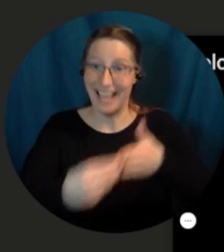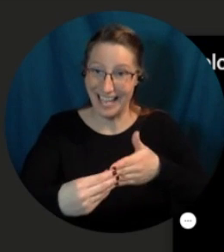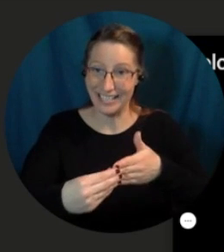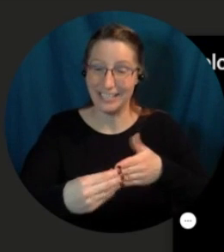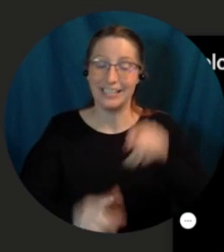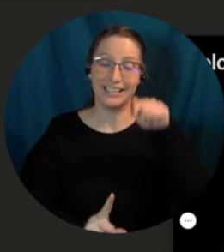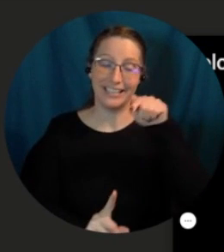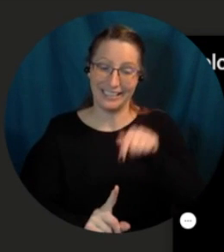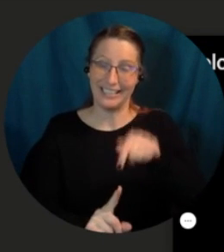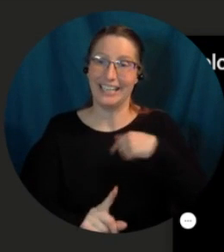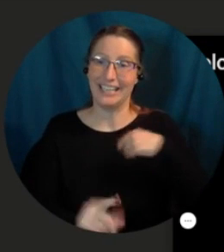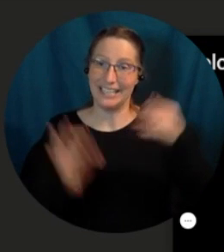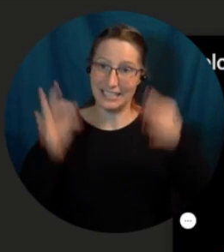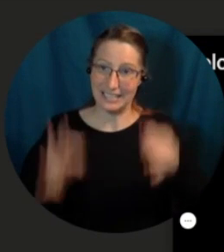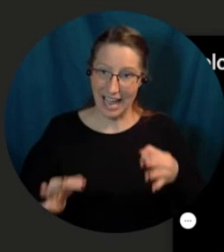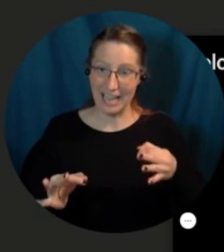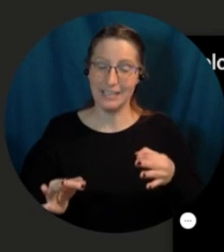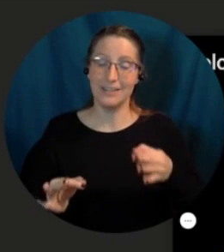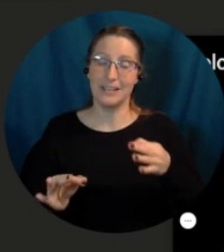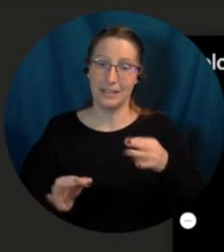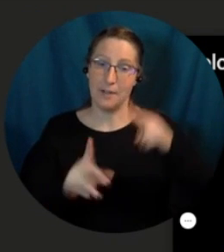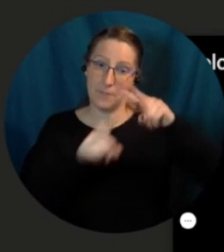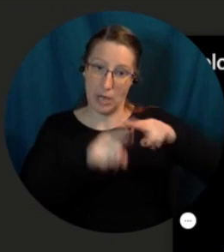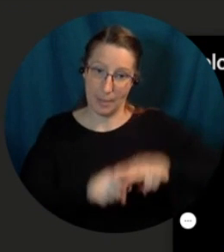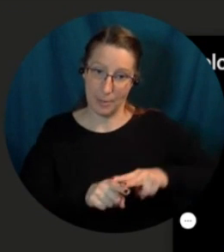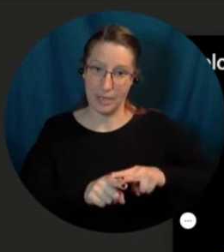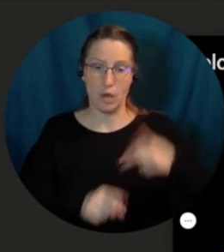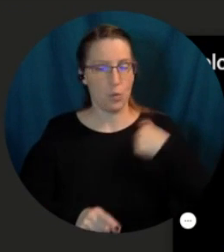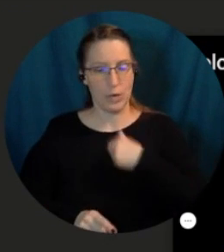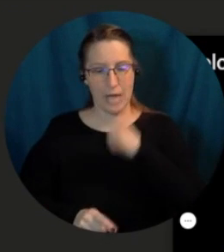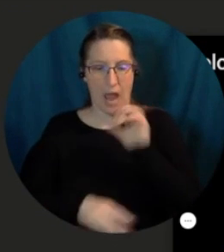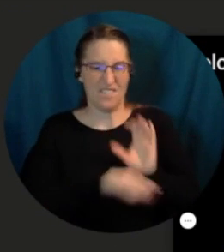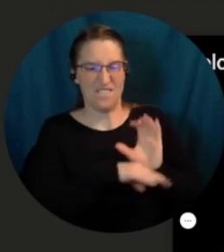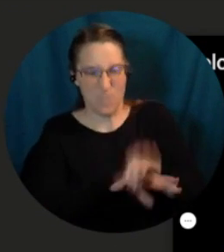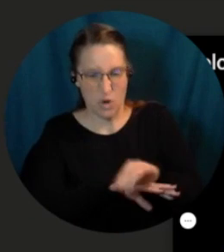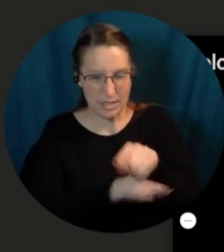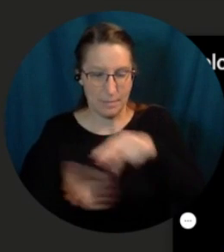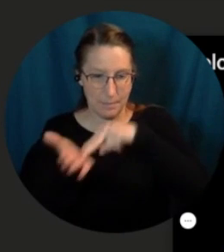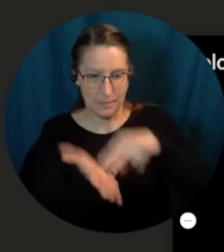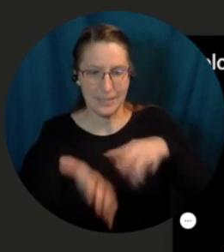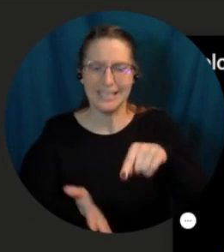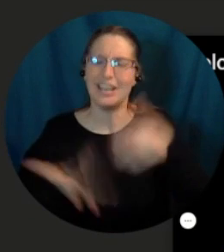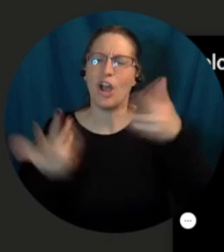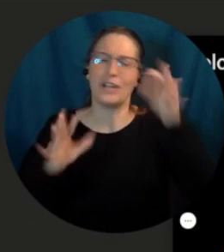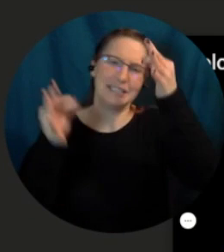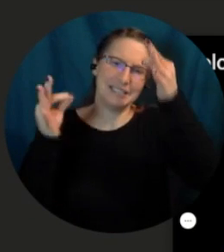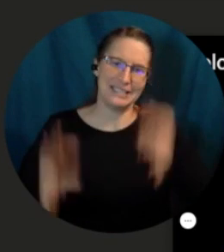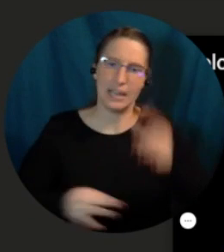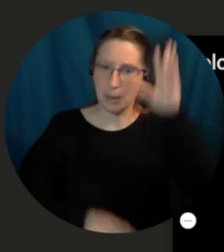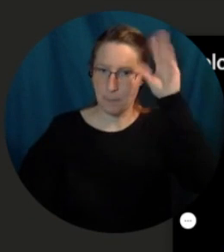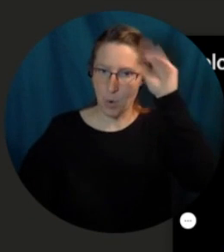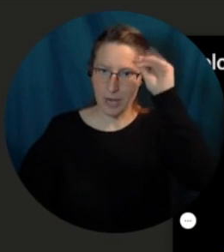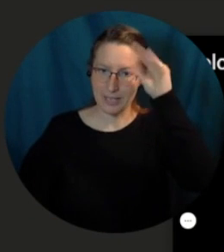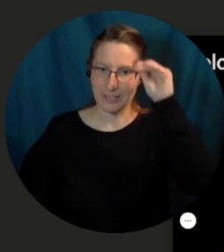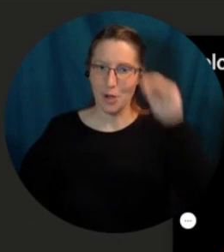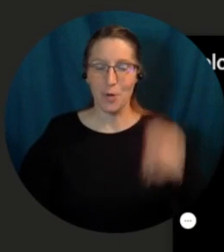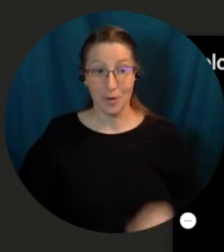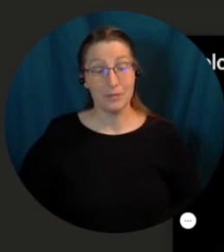rather than us forcing it to be surfer when he's already deemed it to be boy. So it was something really simple but really easy to do.